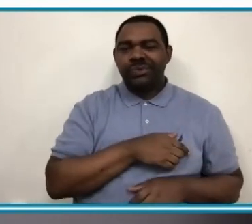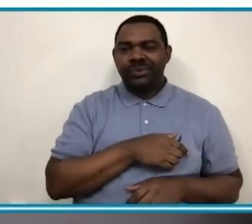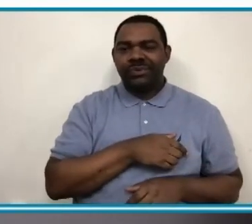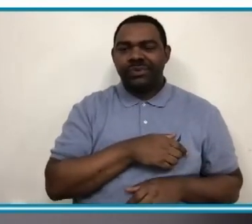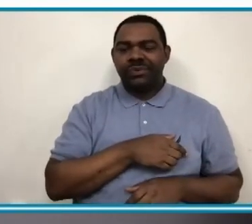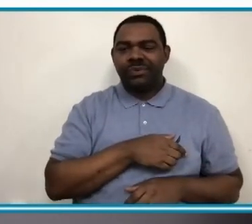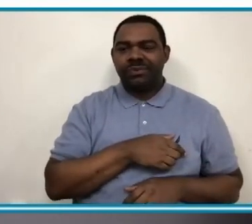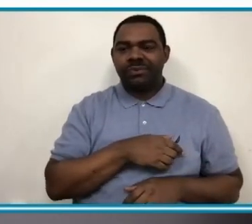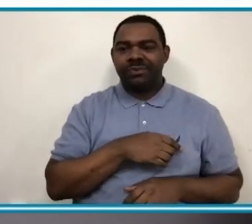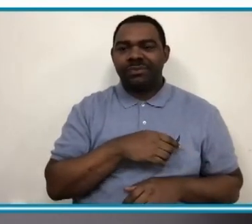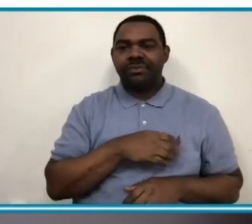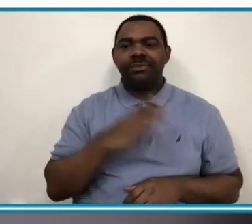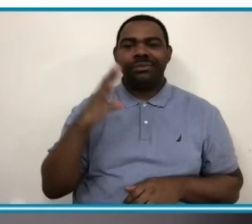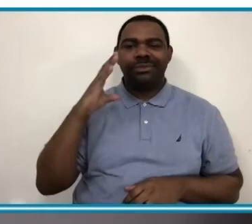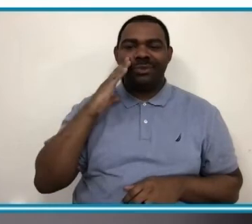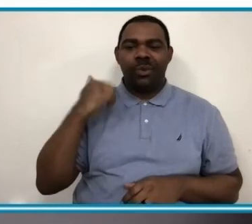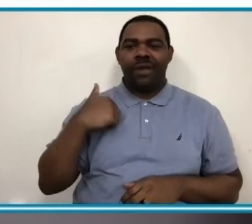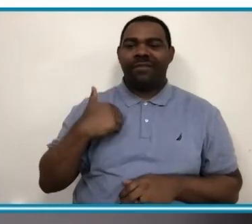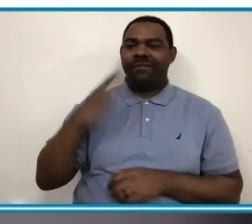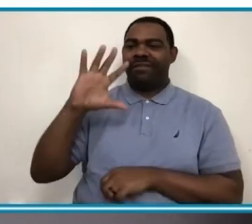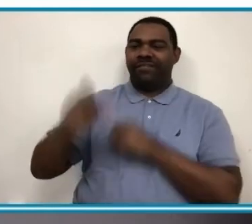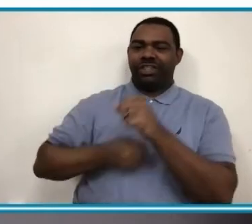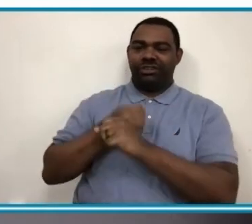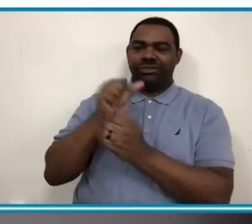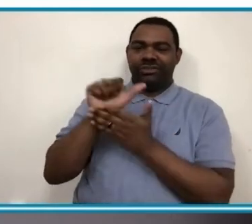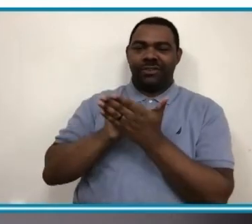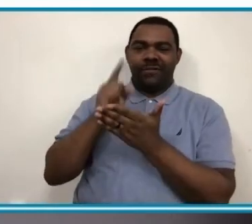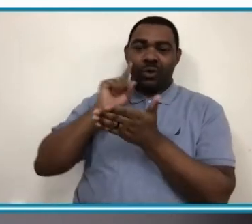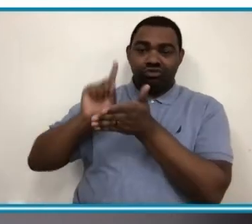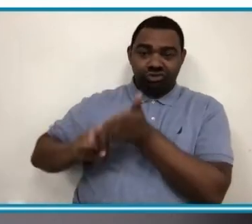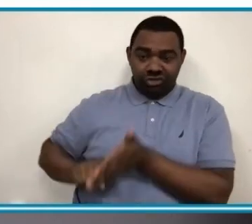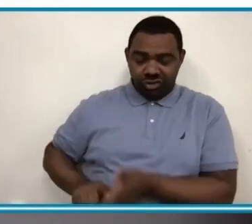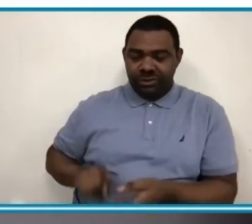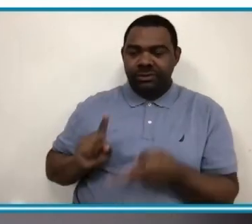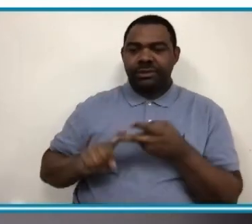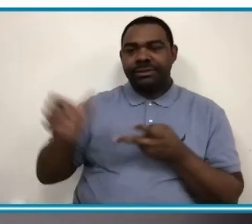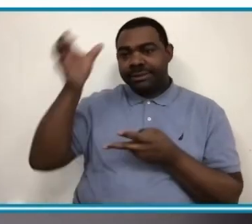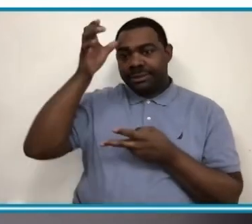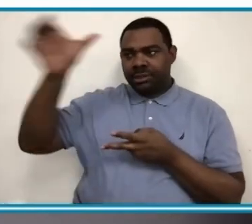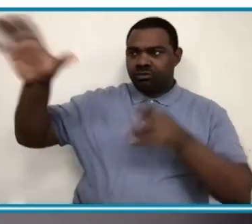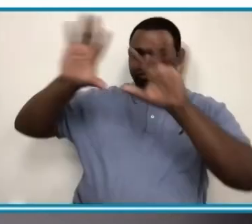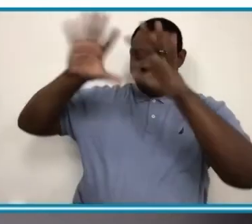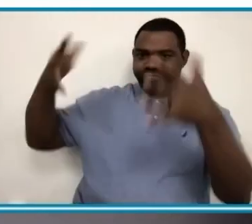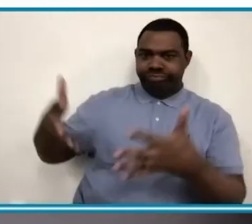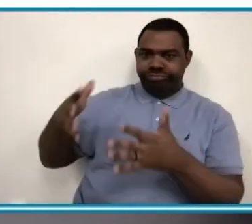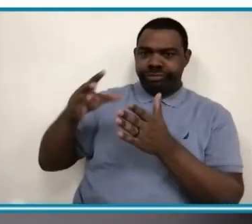five-year agenda for research, our conceptual framework document, and so forth.